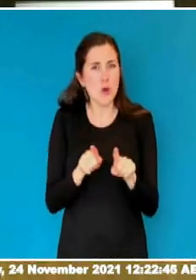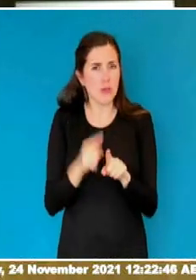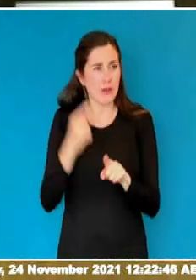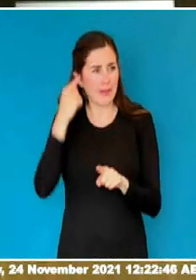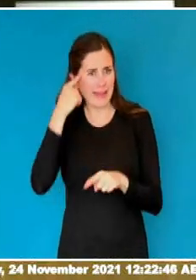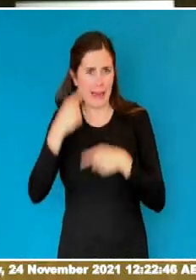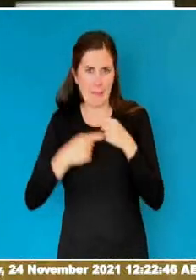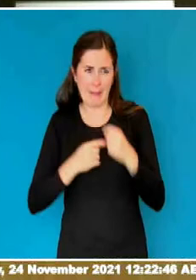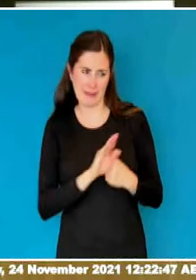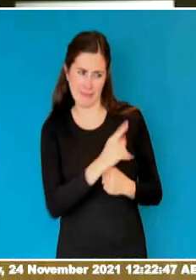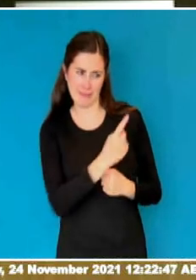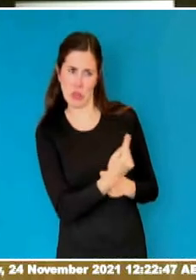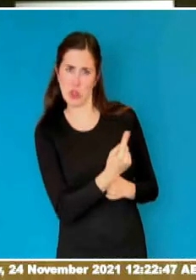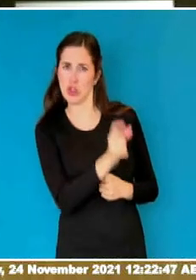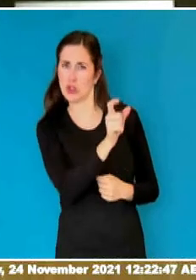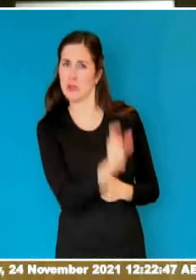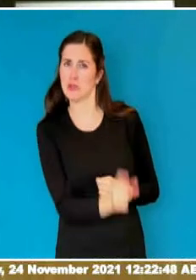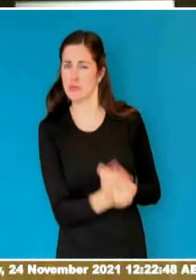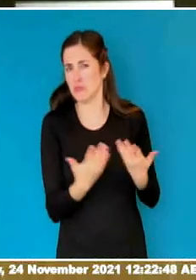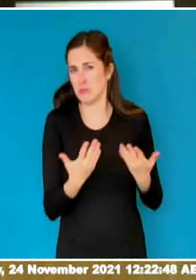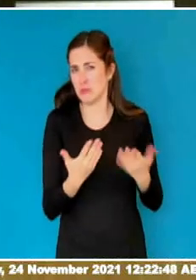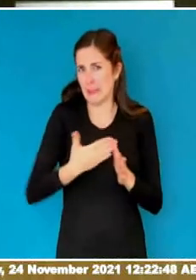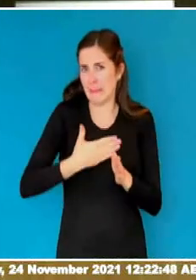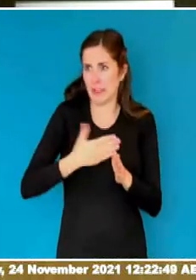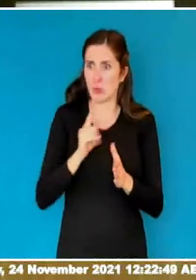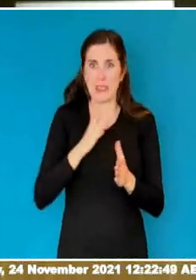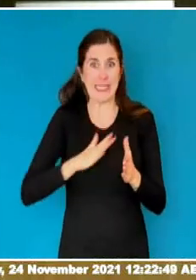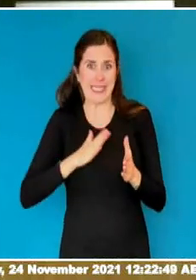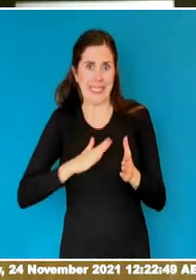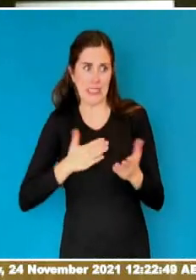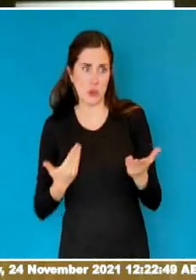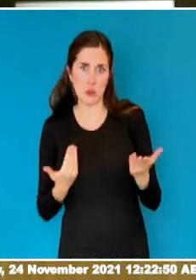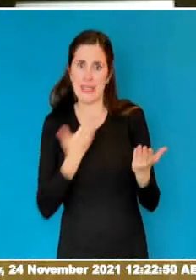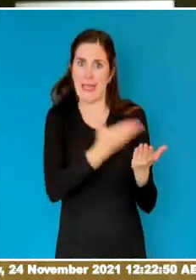that may come to the fore that would assist, or need to be overcome as well.